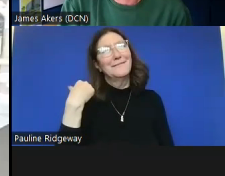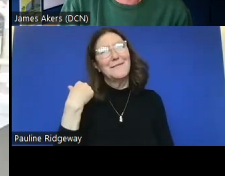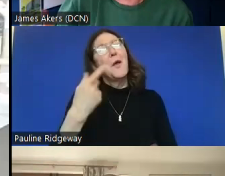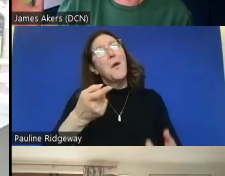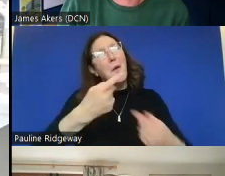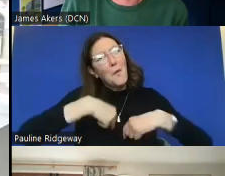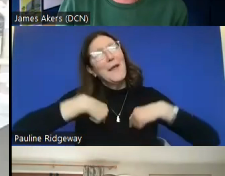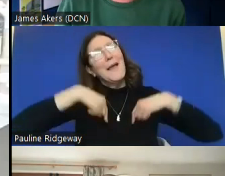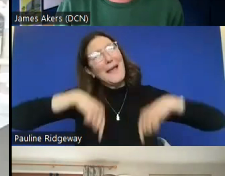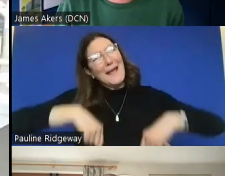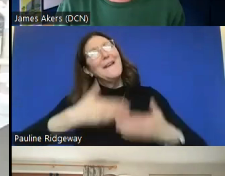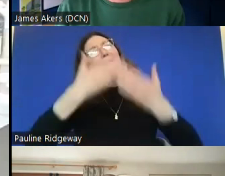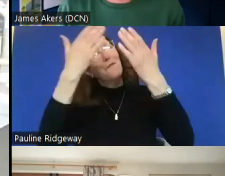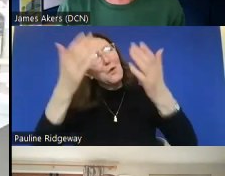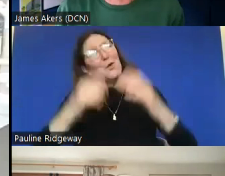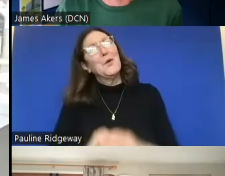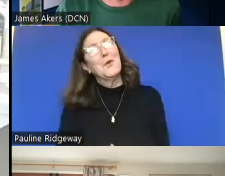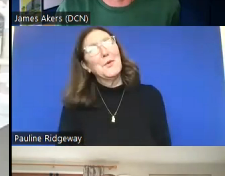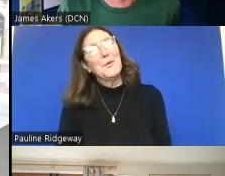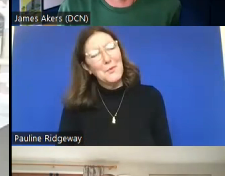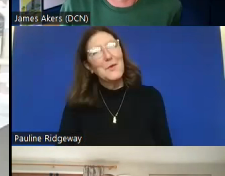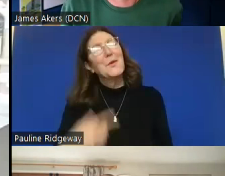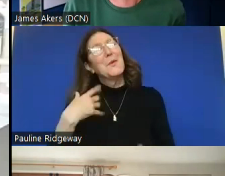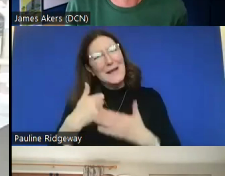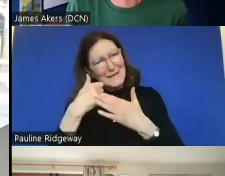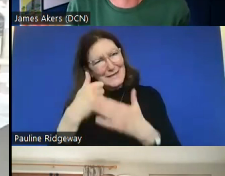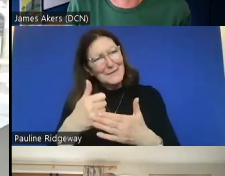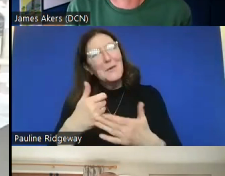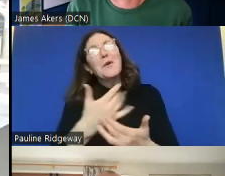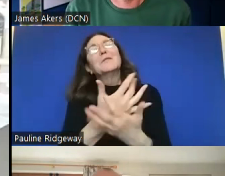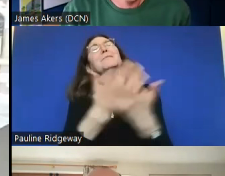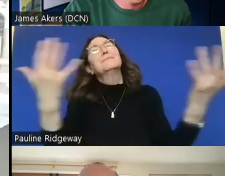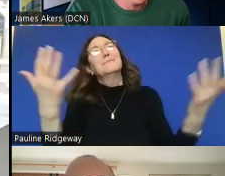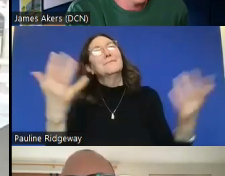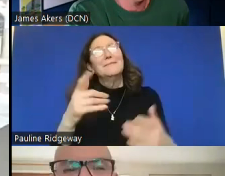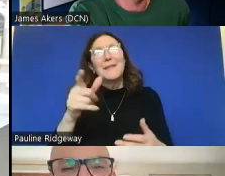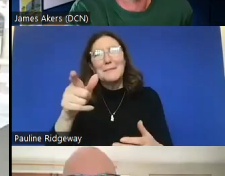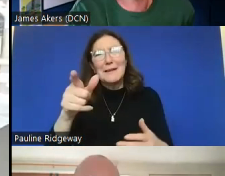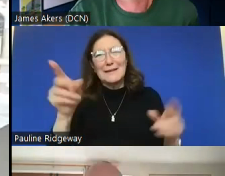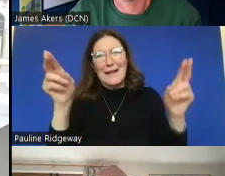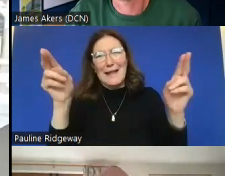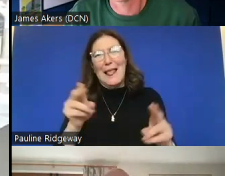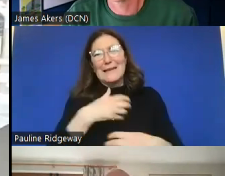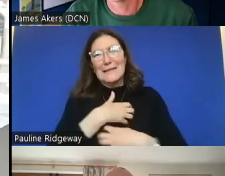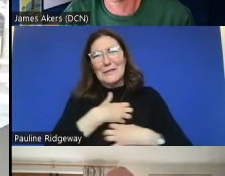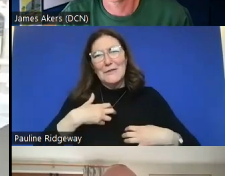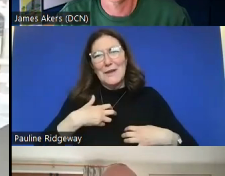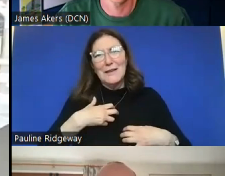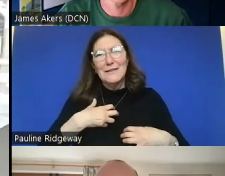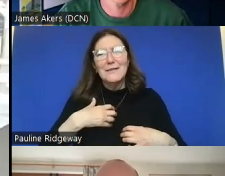We can support you in not just this, but loads of other ways as well, and it's for free. Don't be afraid to get in touch.